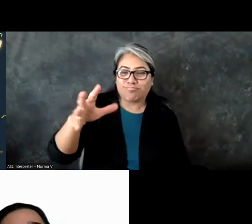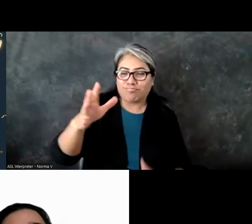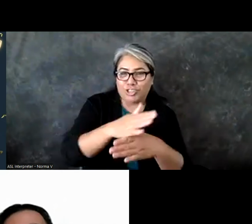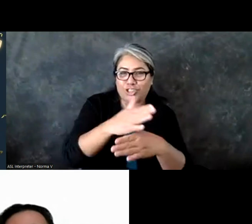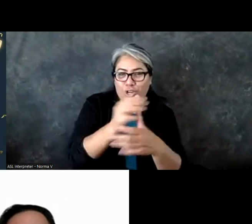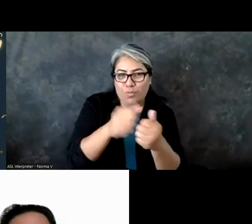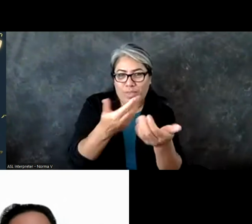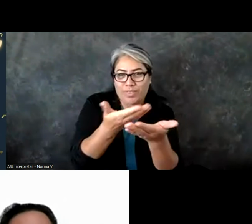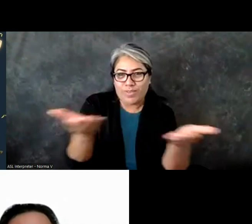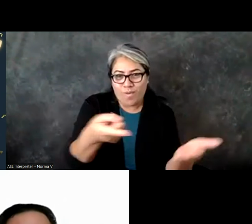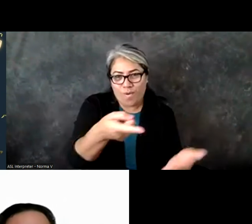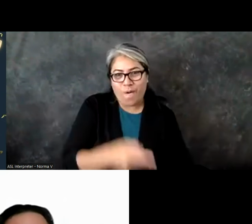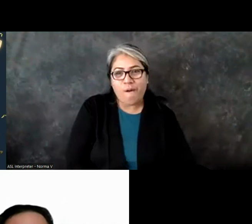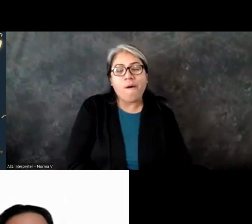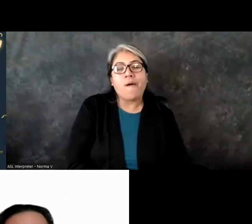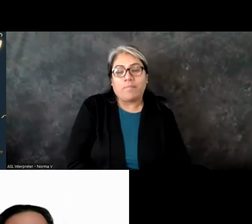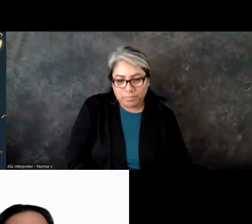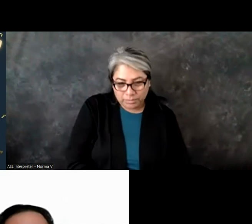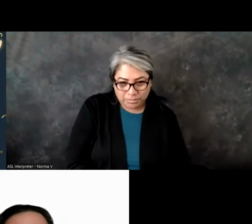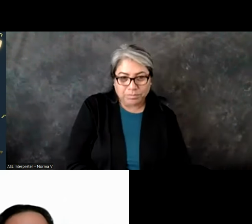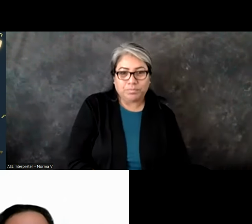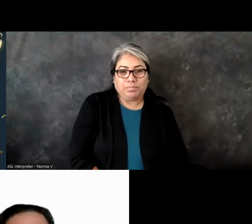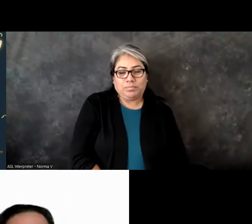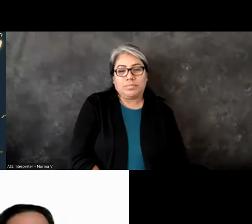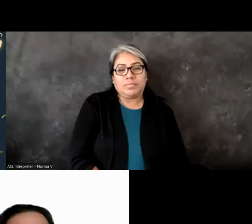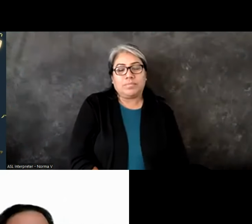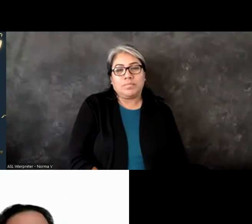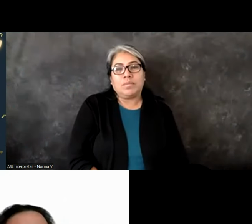be always reached on that phone. Technical difficulties